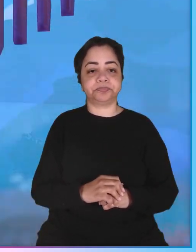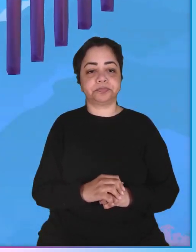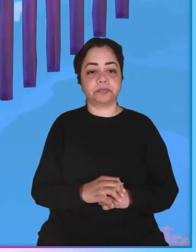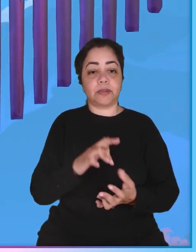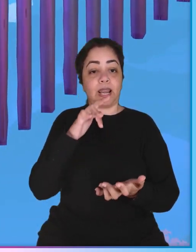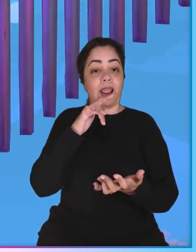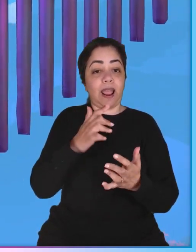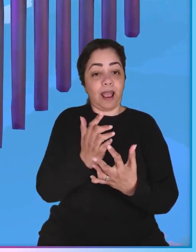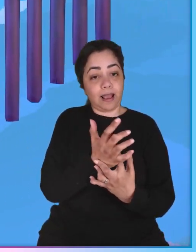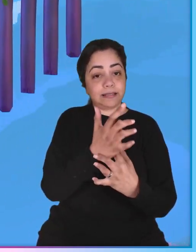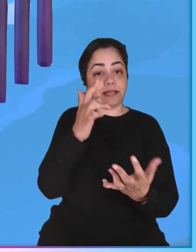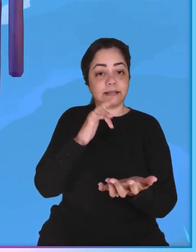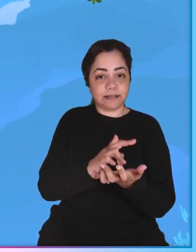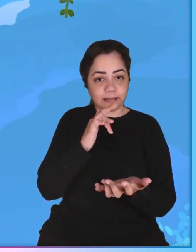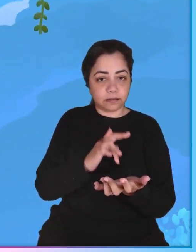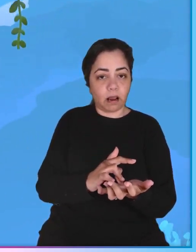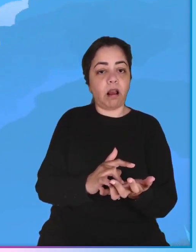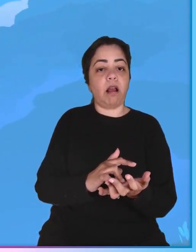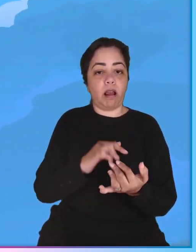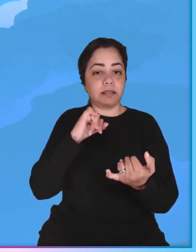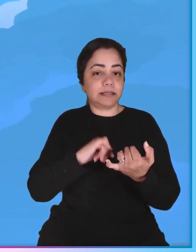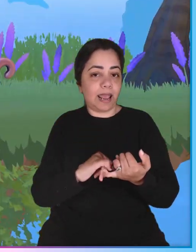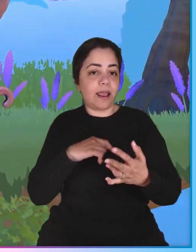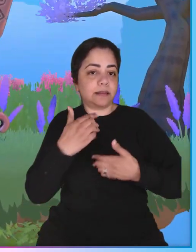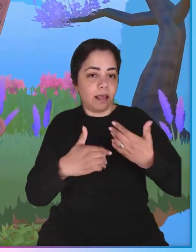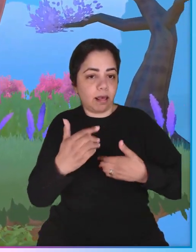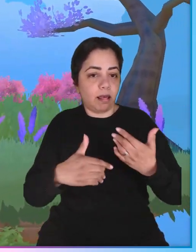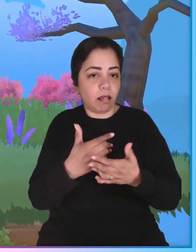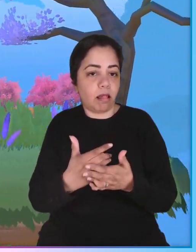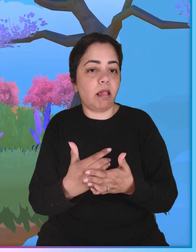And there’s no need to rush, play at your own pace.